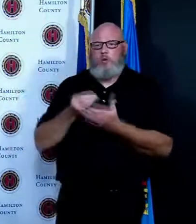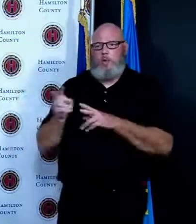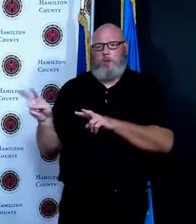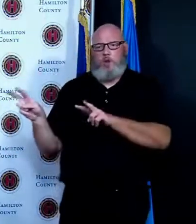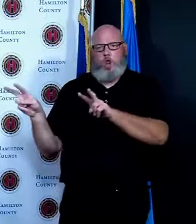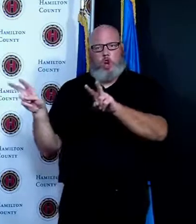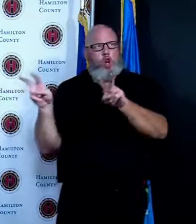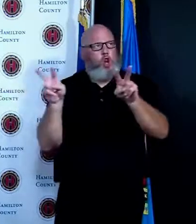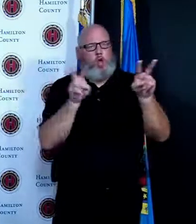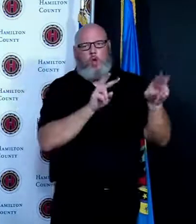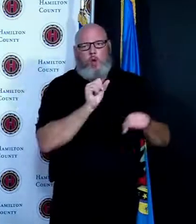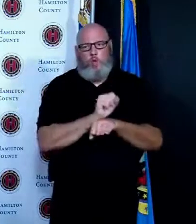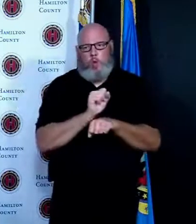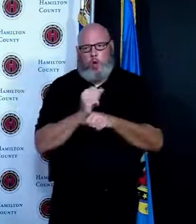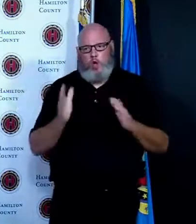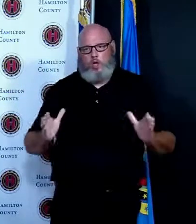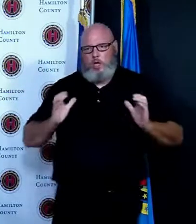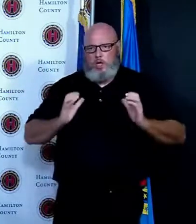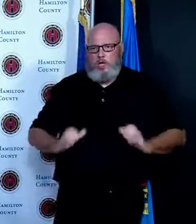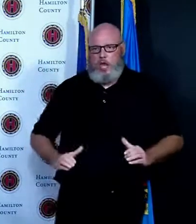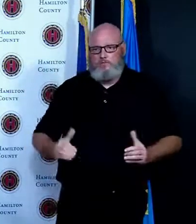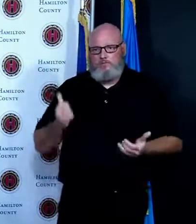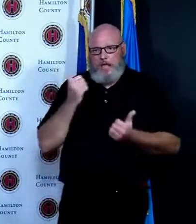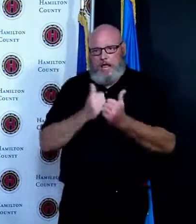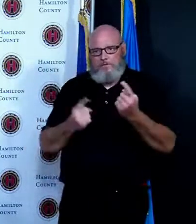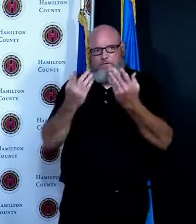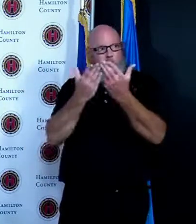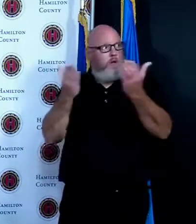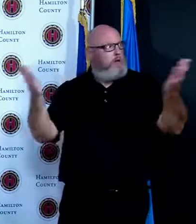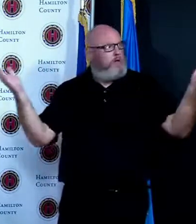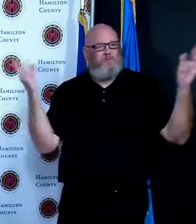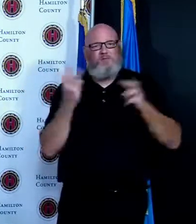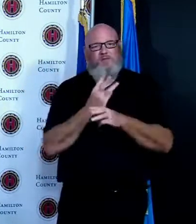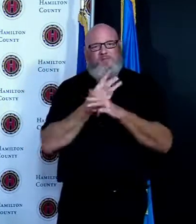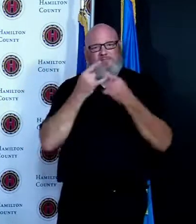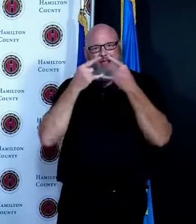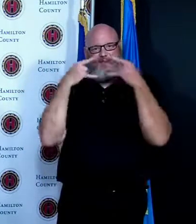to customers are wearing masks but if you take time and you you play on your social